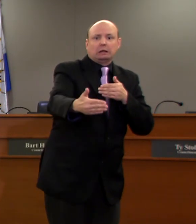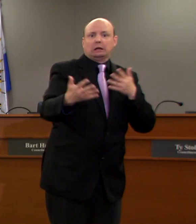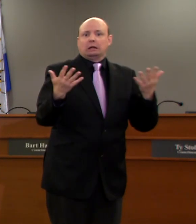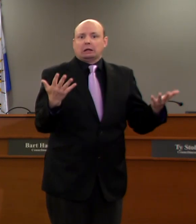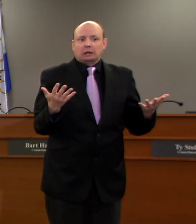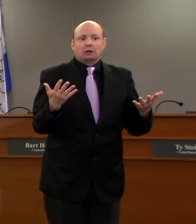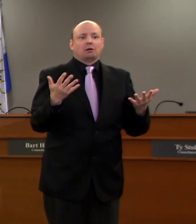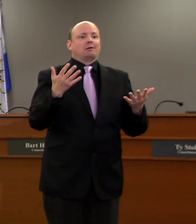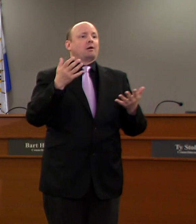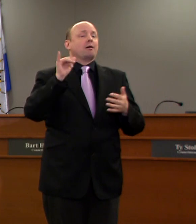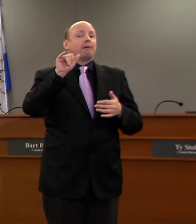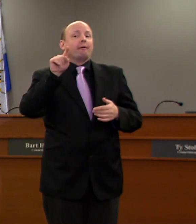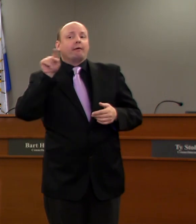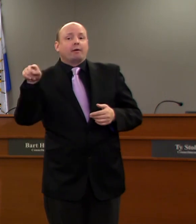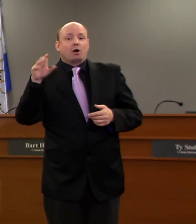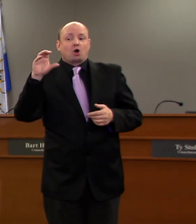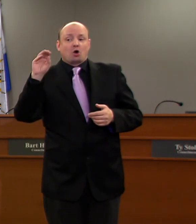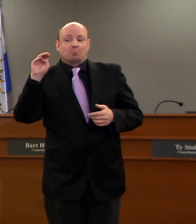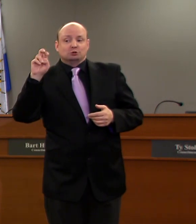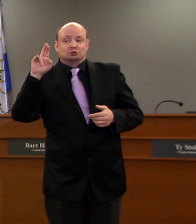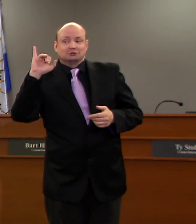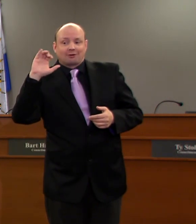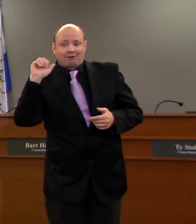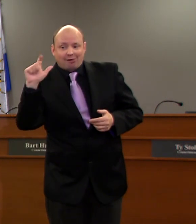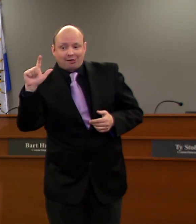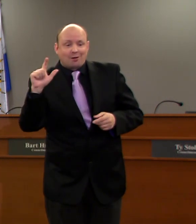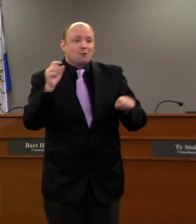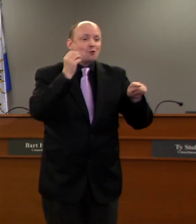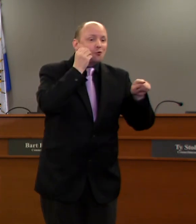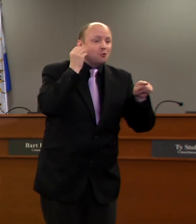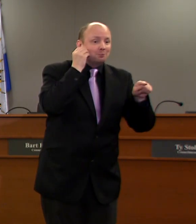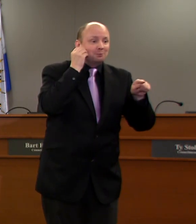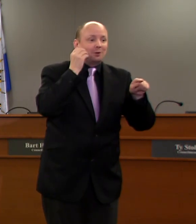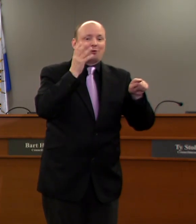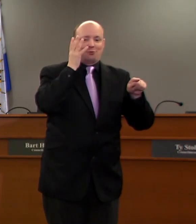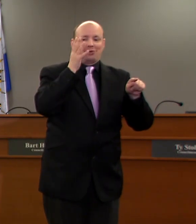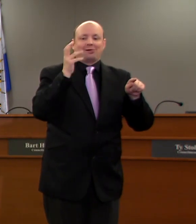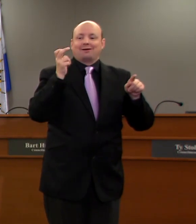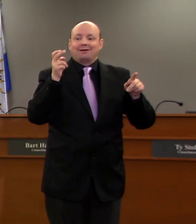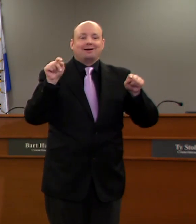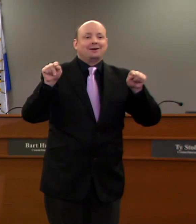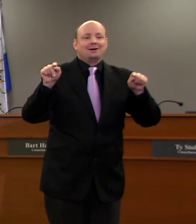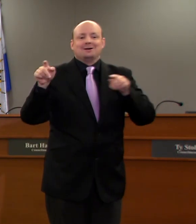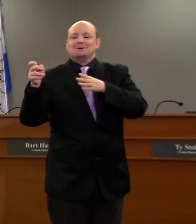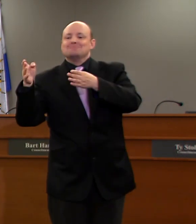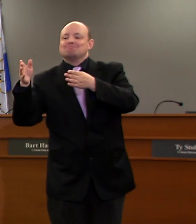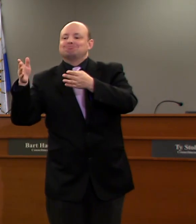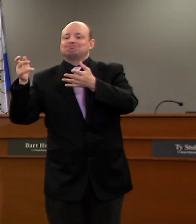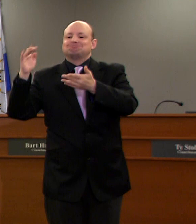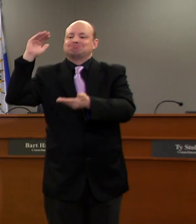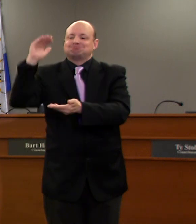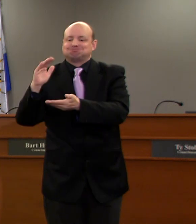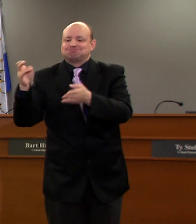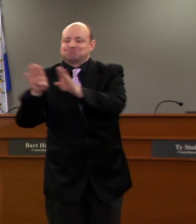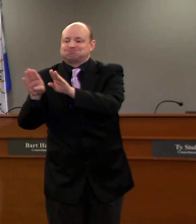inspections are shut down for the next two weeks, with only very limited exceptions.